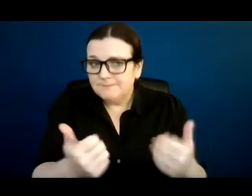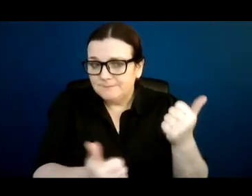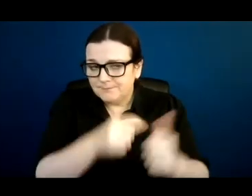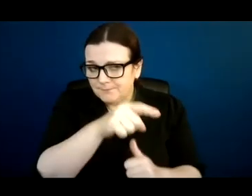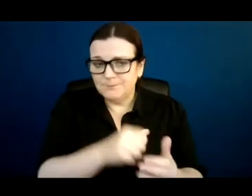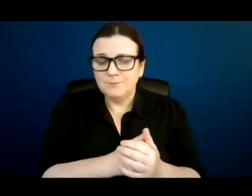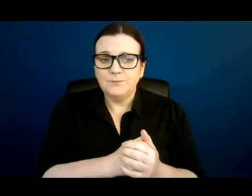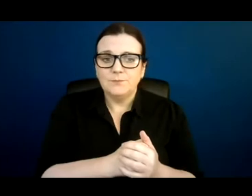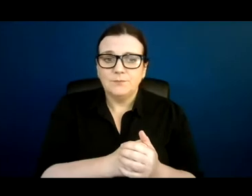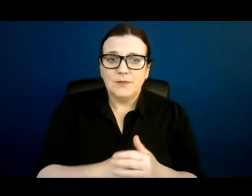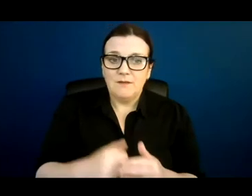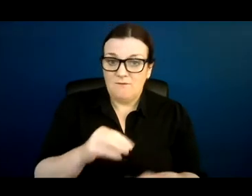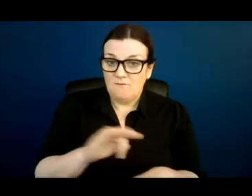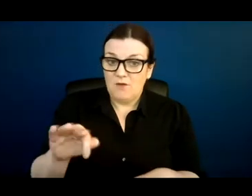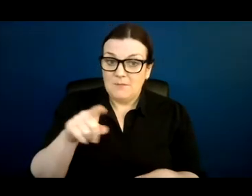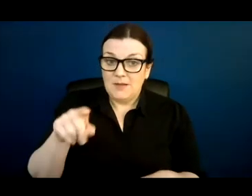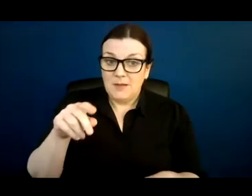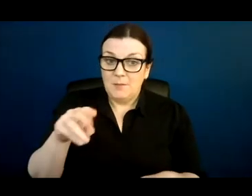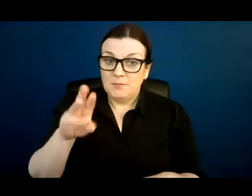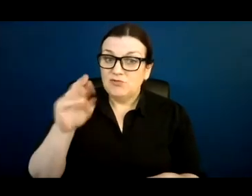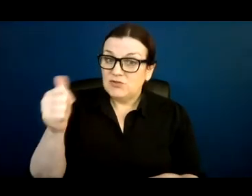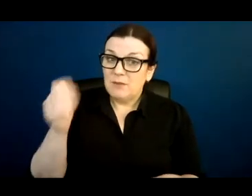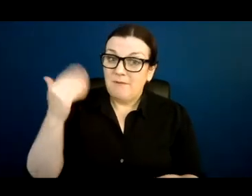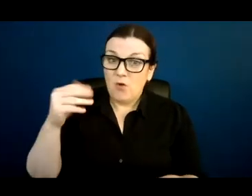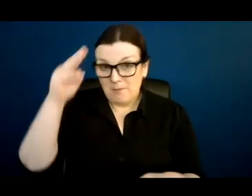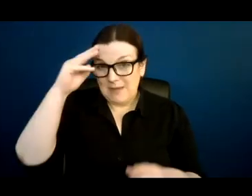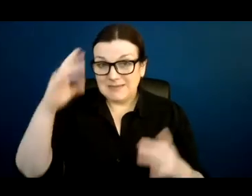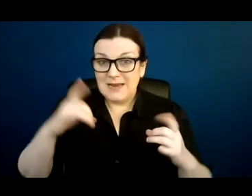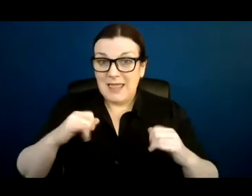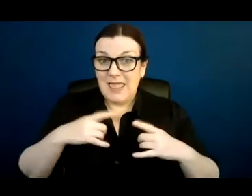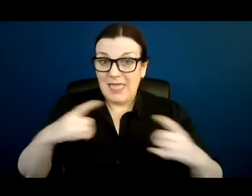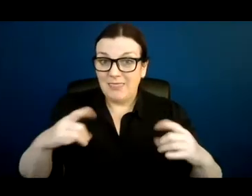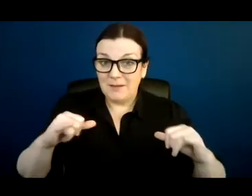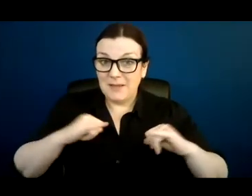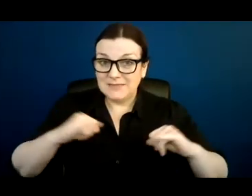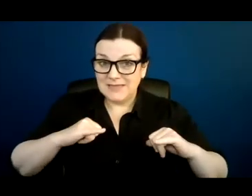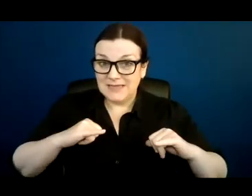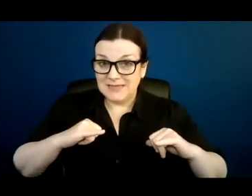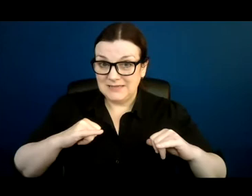Patricia formally chaired. Various courses have been run through the law school and articles, and